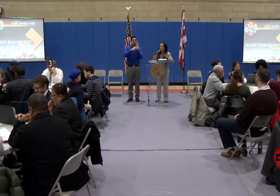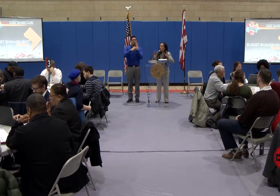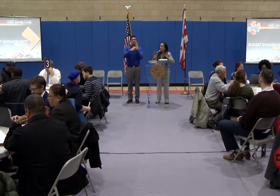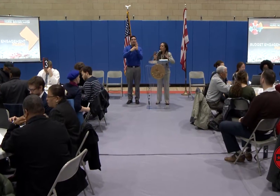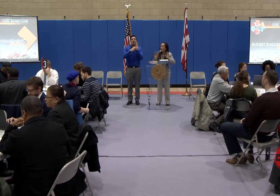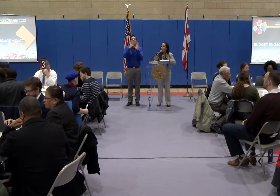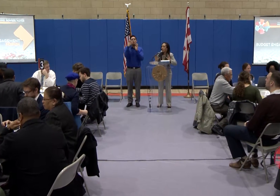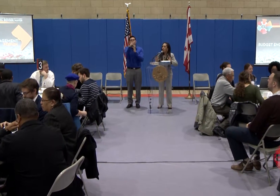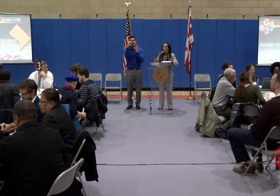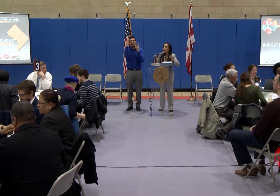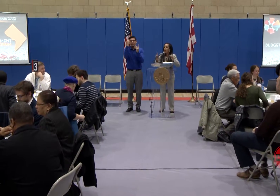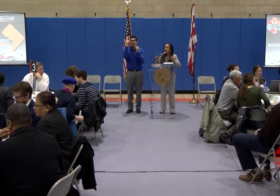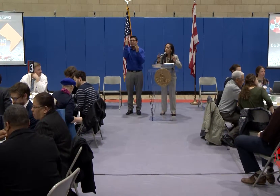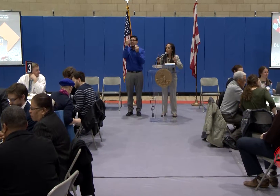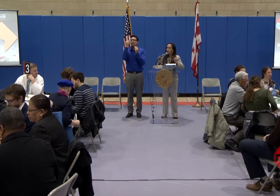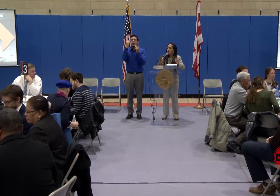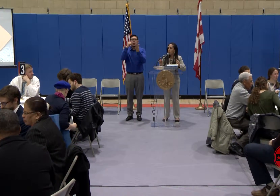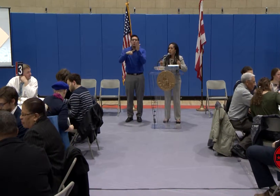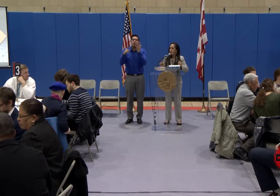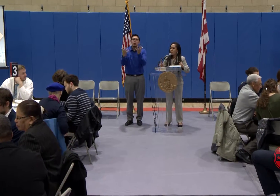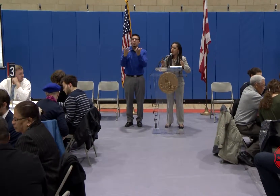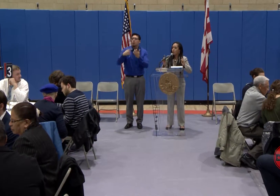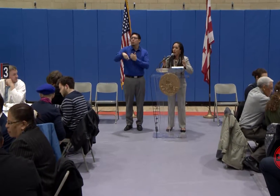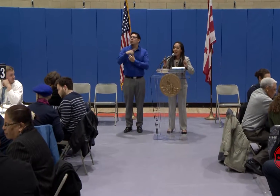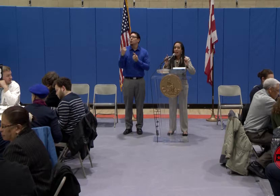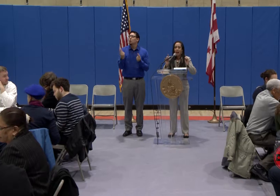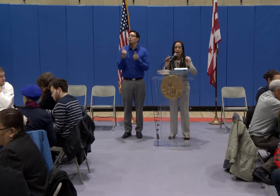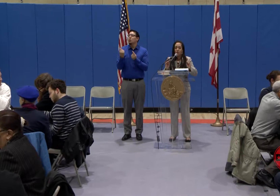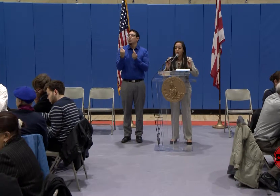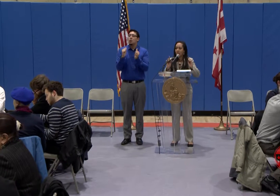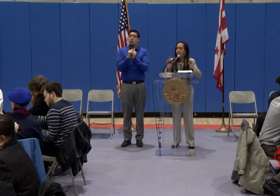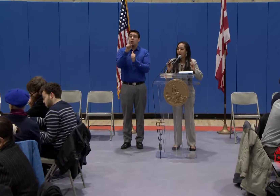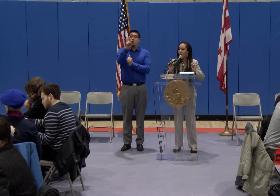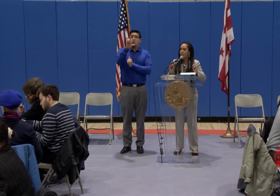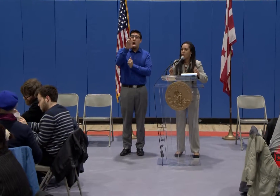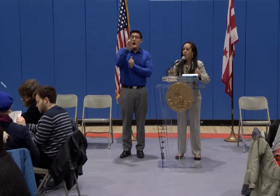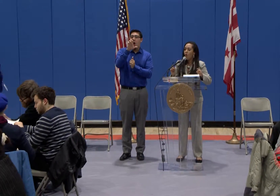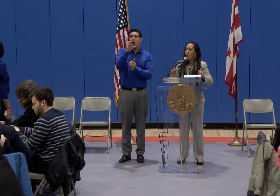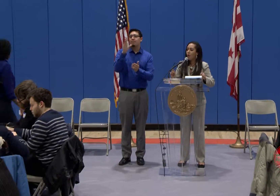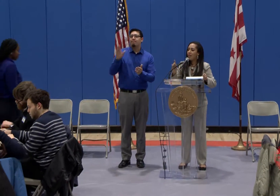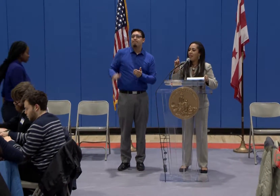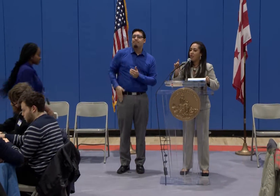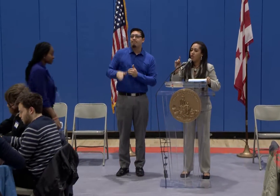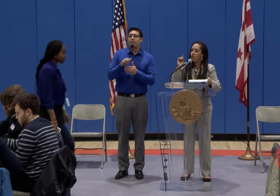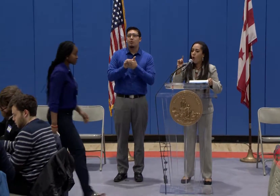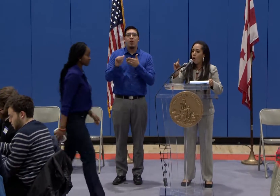WANT YOU TO THINK ABOUT WHAT YOU WOULD DO WITH $100, WHAT IS YOUR